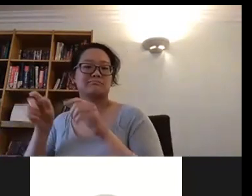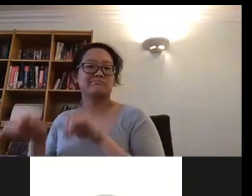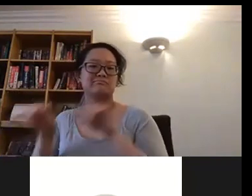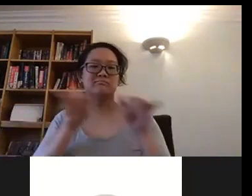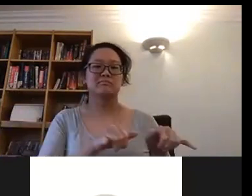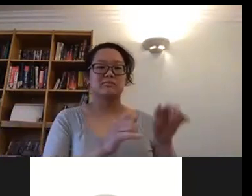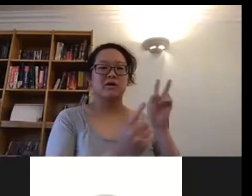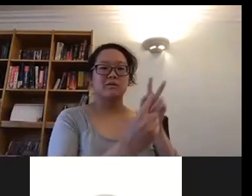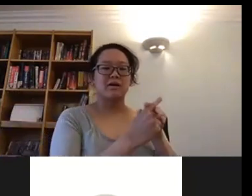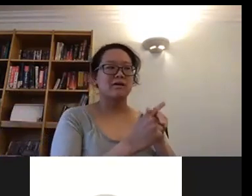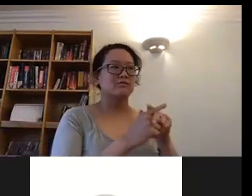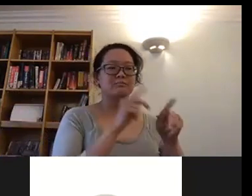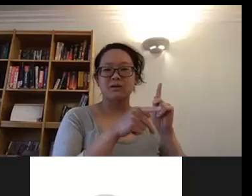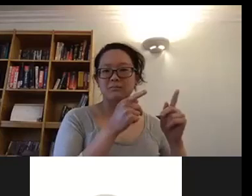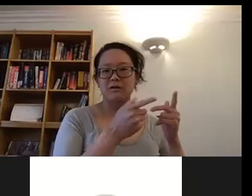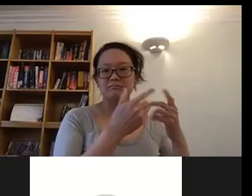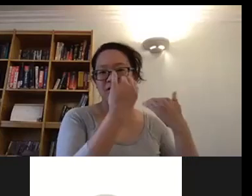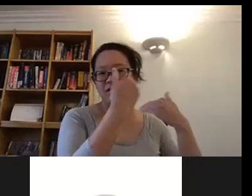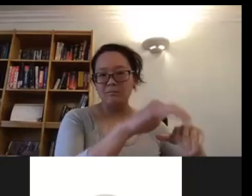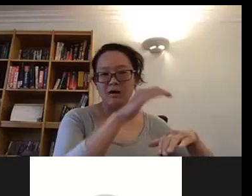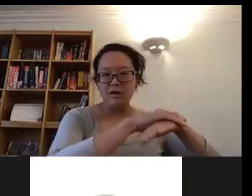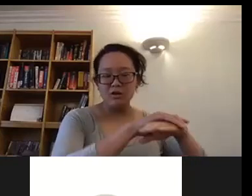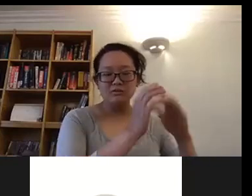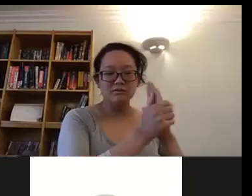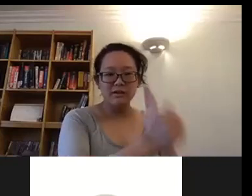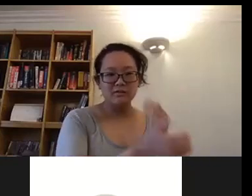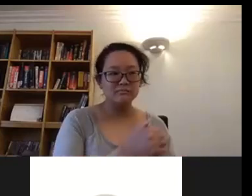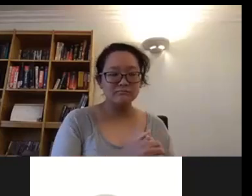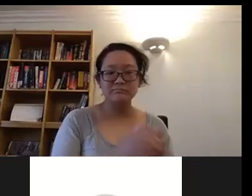to Deaf people, it can show up in different ways as far as --